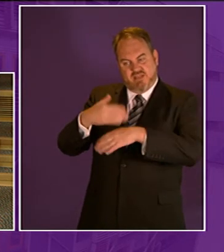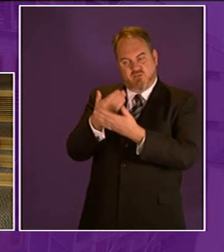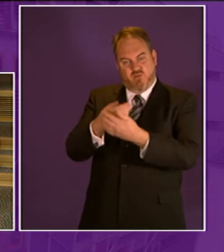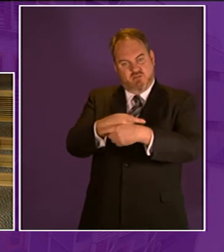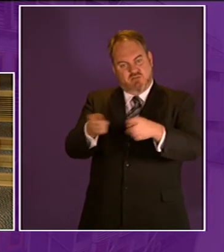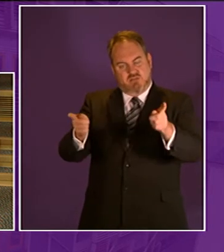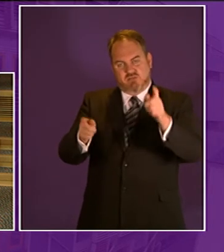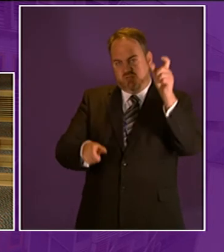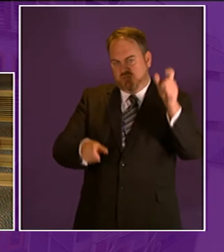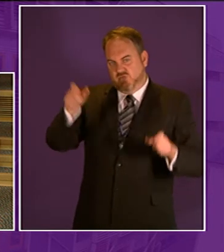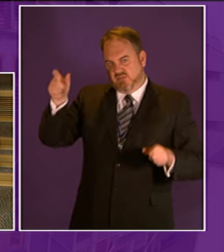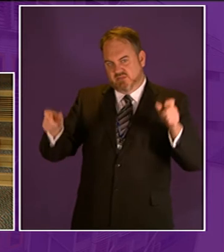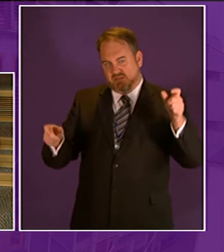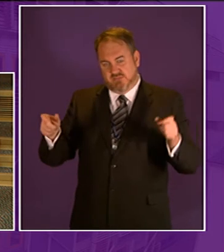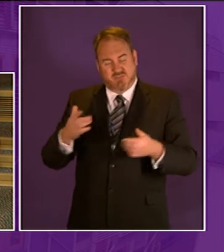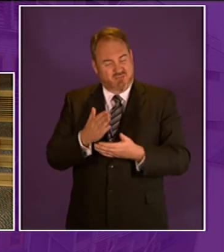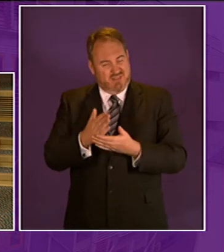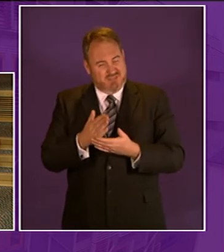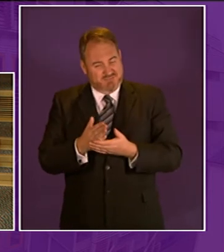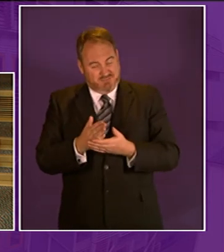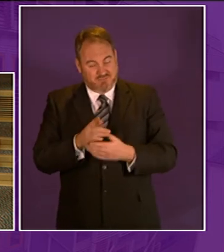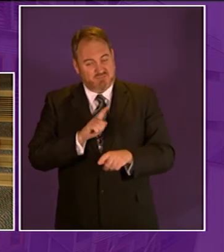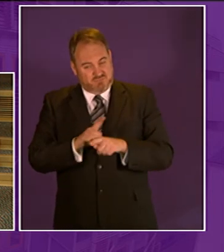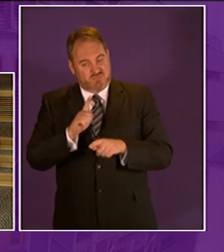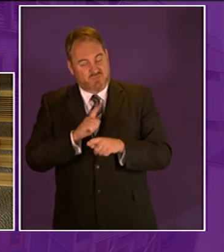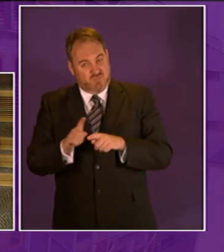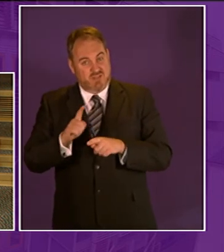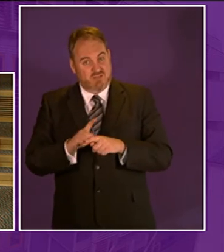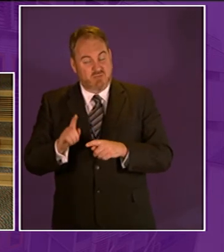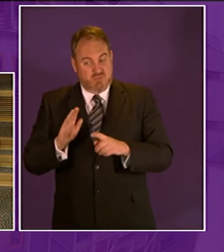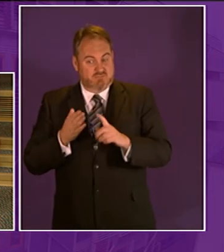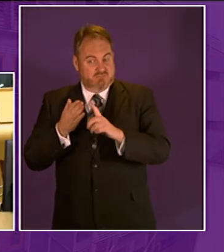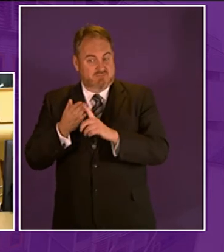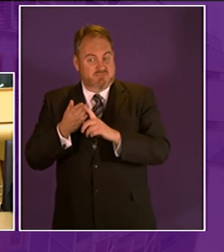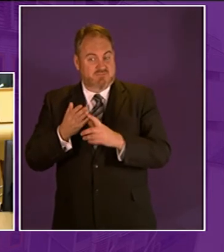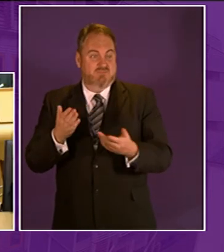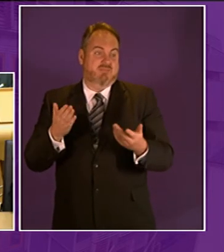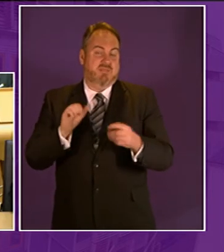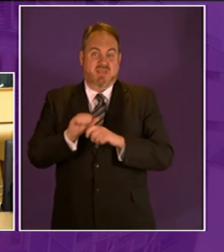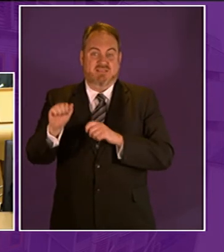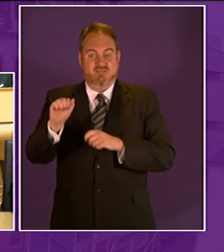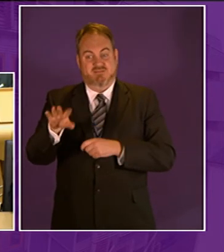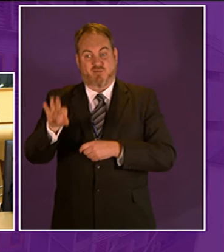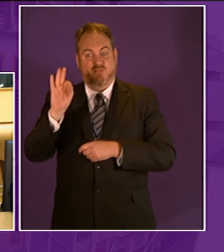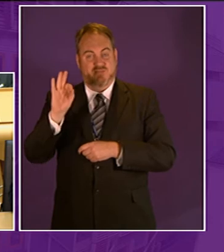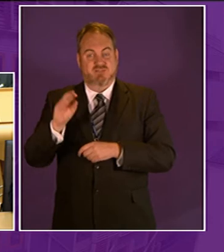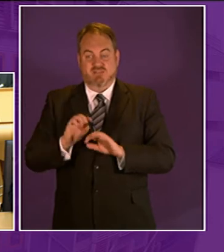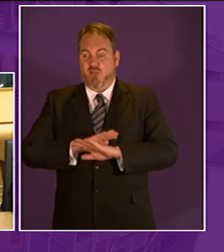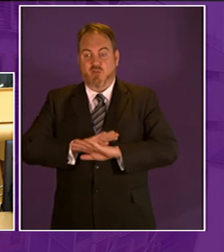The best way to minimise the effect on students is for the strike to end so that the education